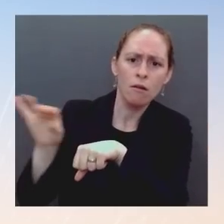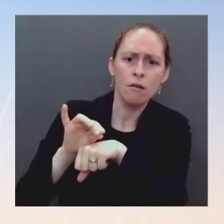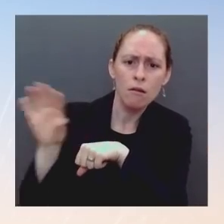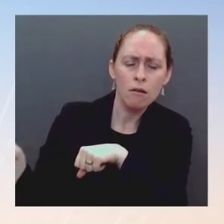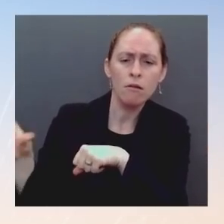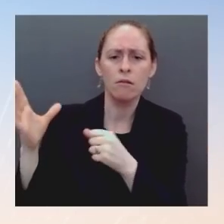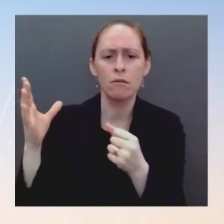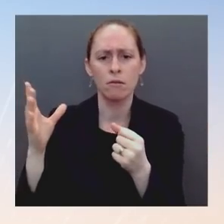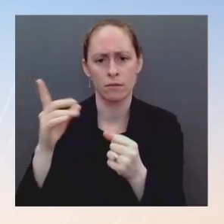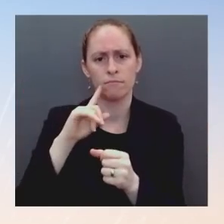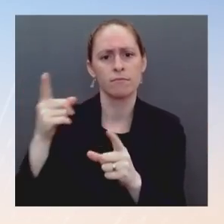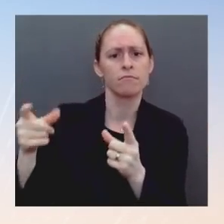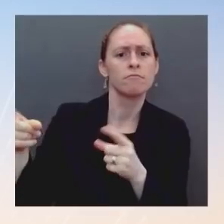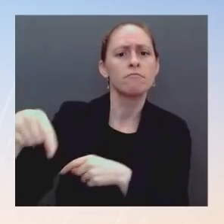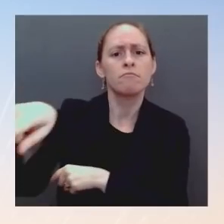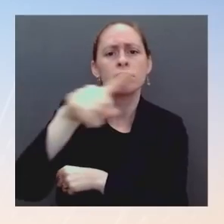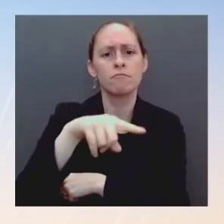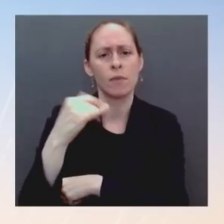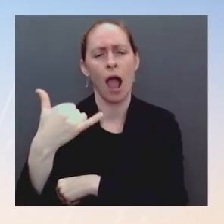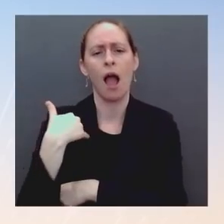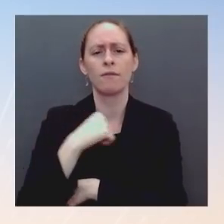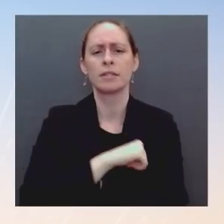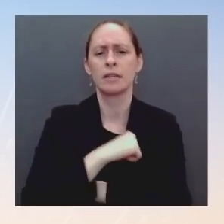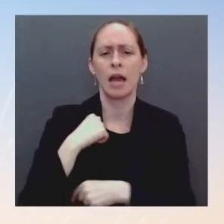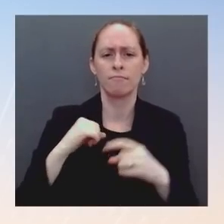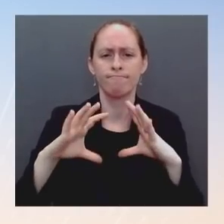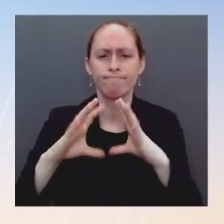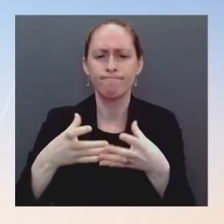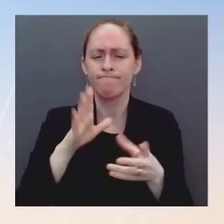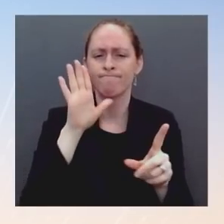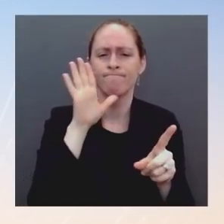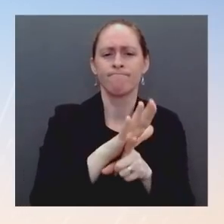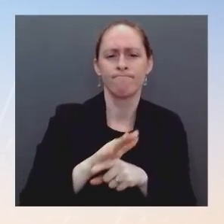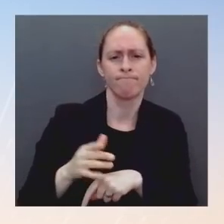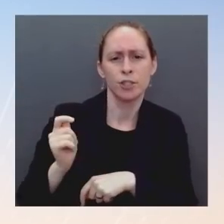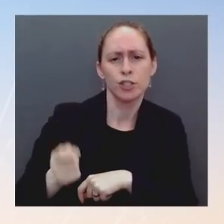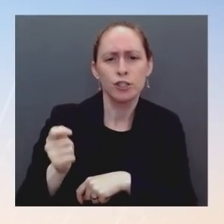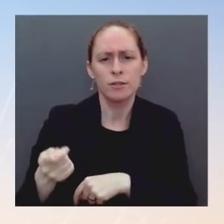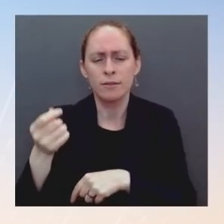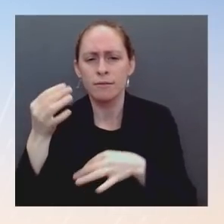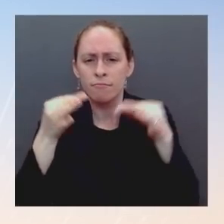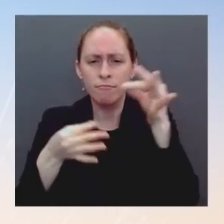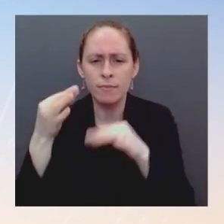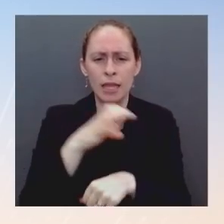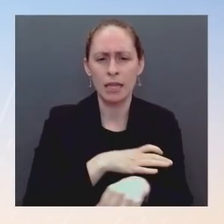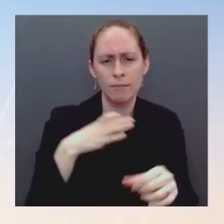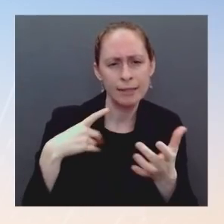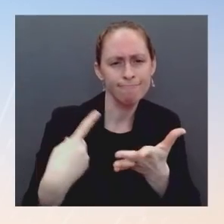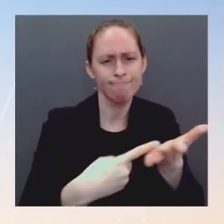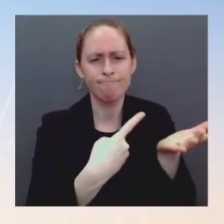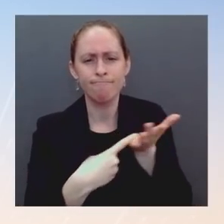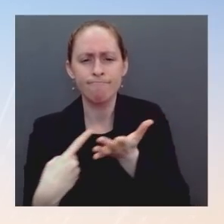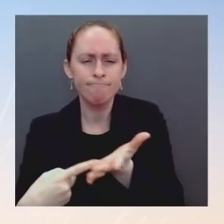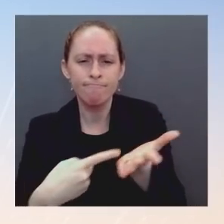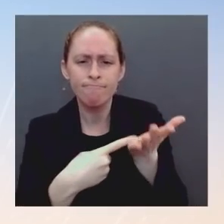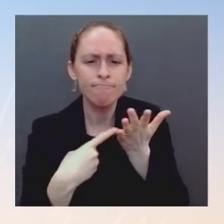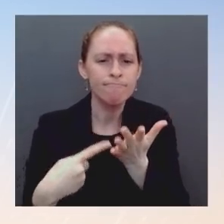from members of both parties on the Hill, as well as top legal experts and scholars across the country, working with the Vice President and his team at the White House.